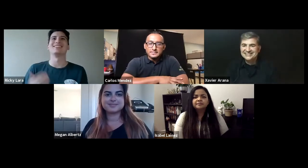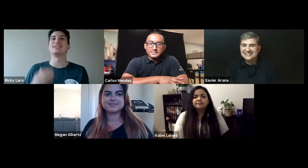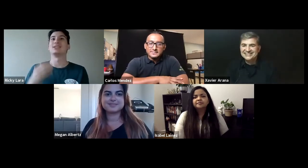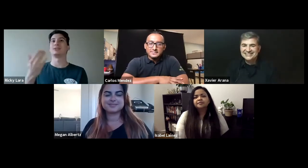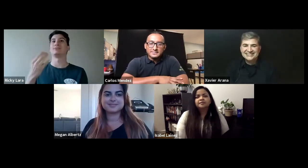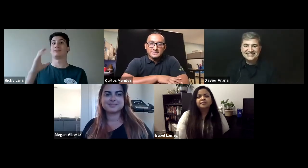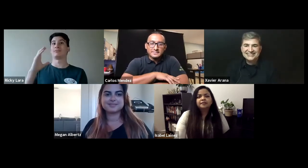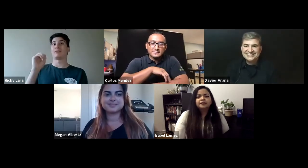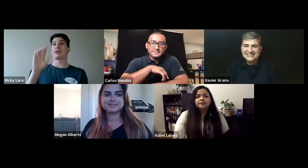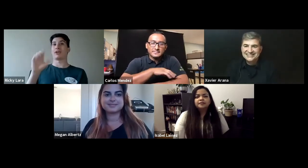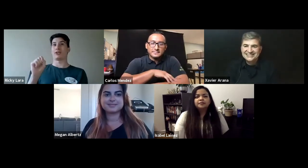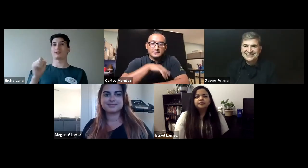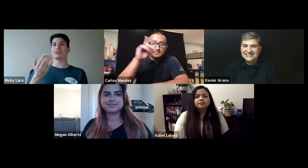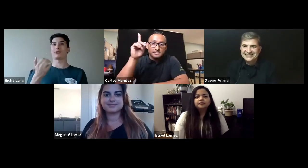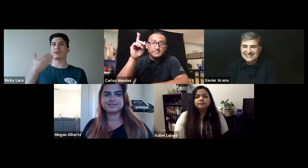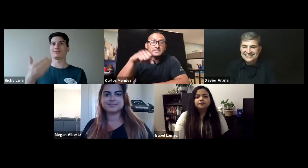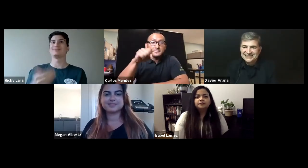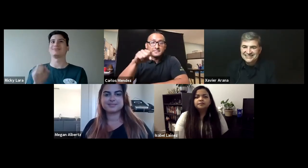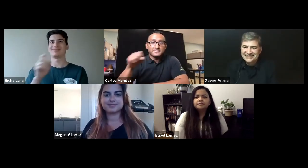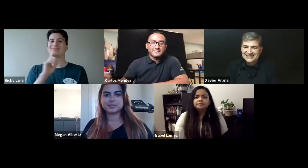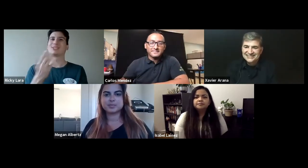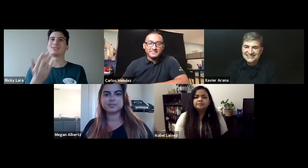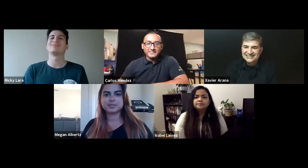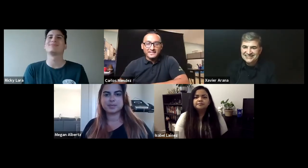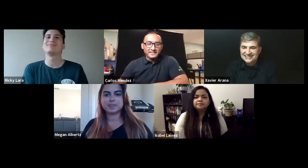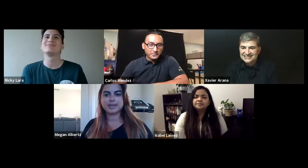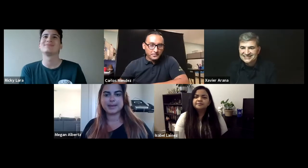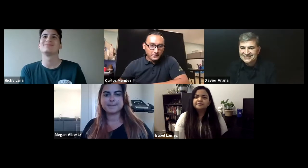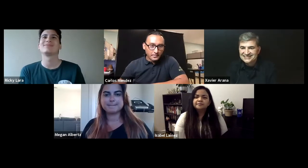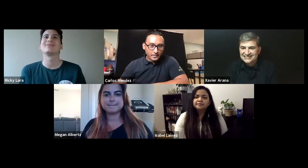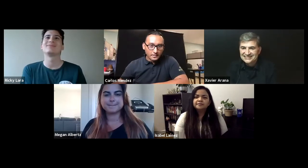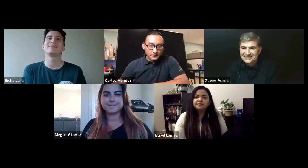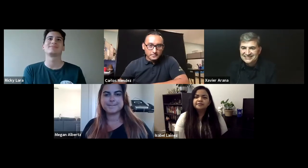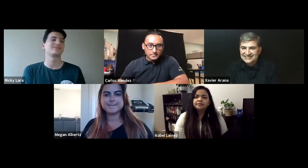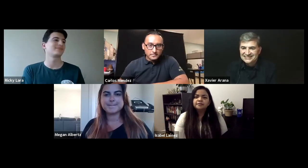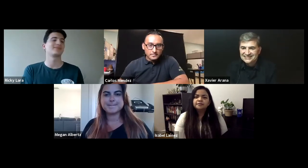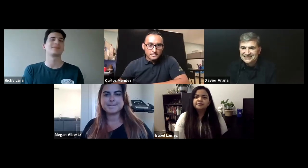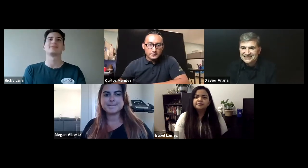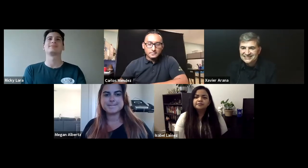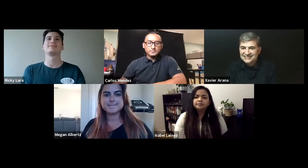Xavier: Yes, definitely. Ricky: Carlos, do you want to go? Carlos: Sure.